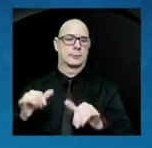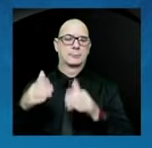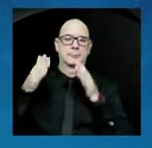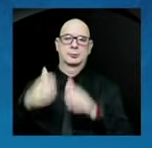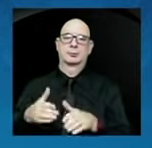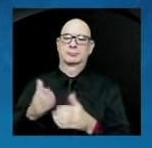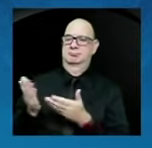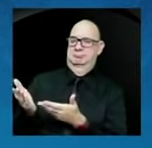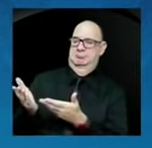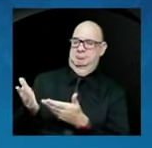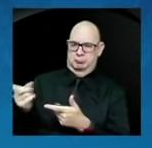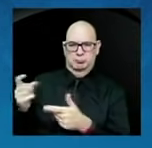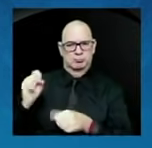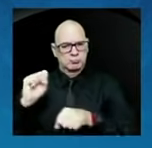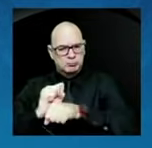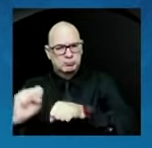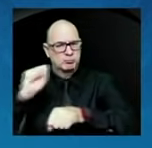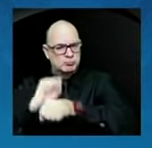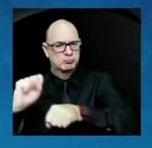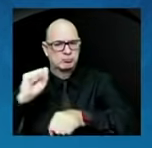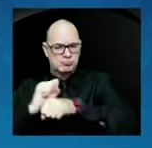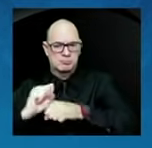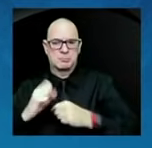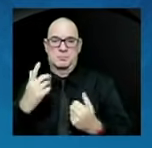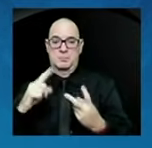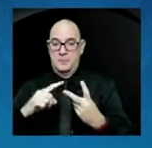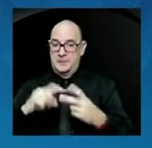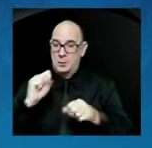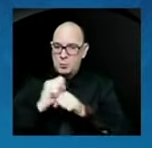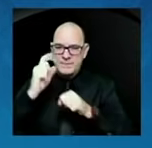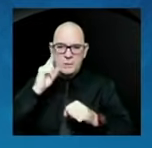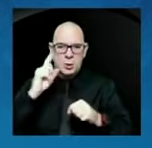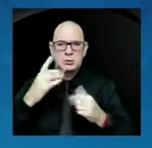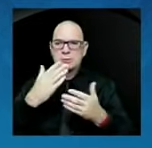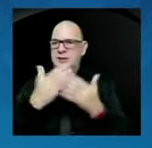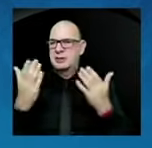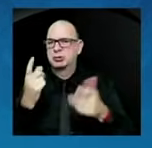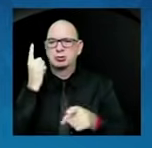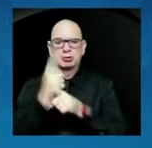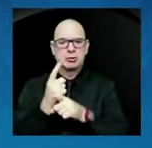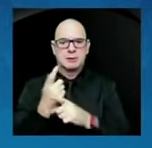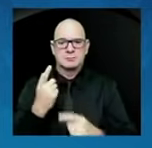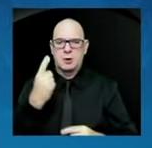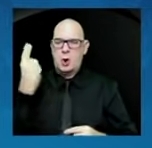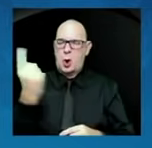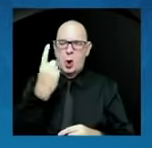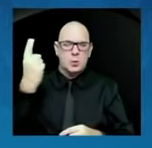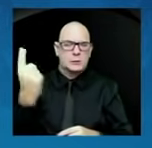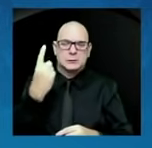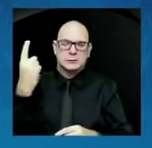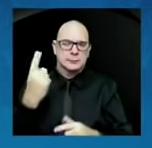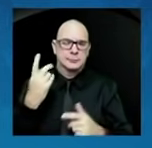CA PRAS OFF AND HE IS AAYS THE SAME PERSON AND FIGHTING FOR